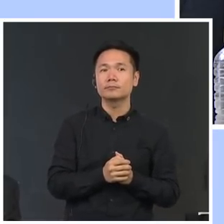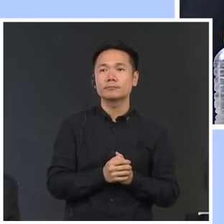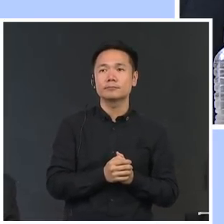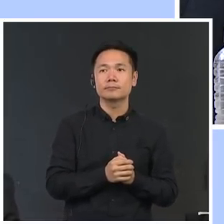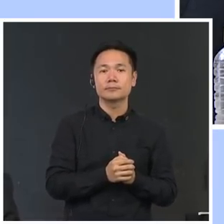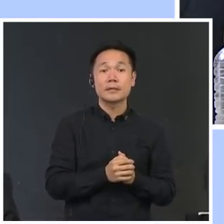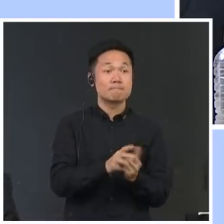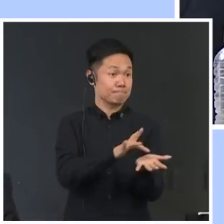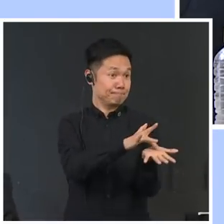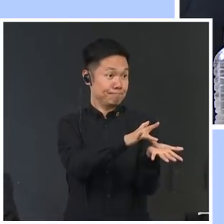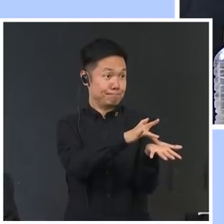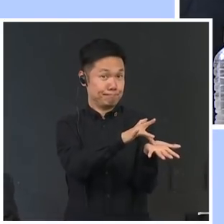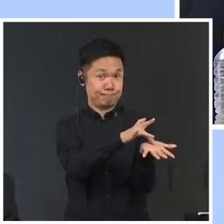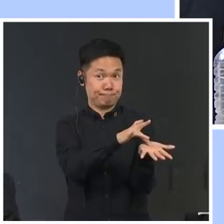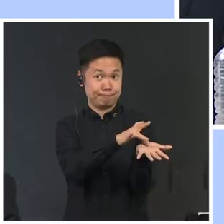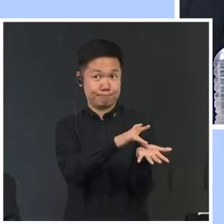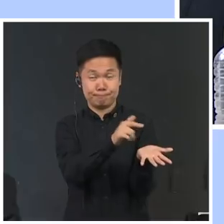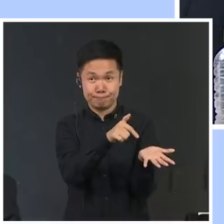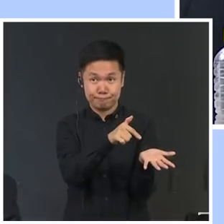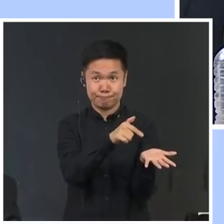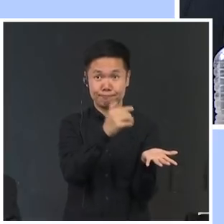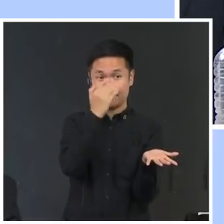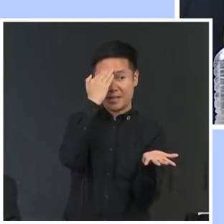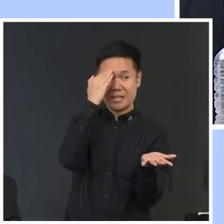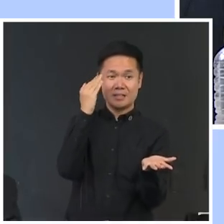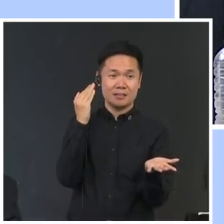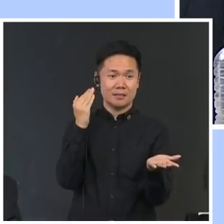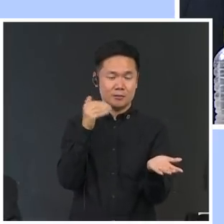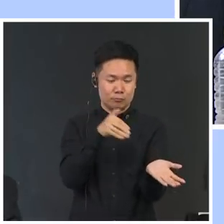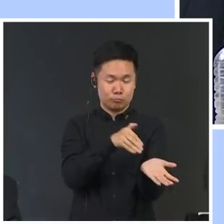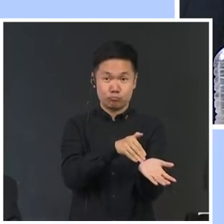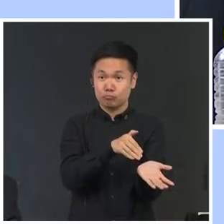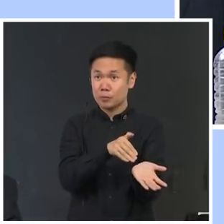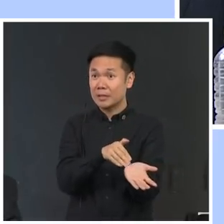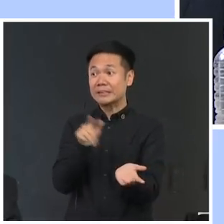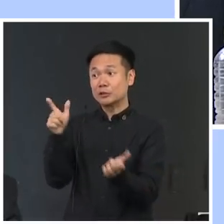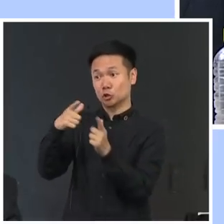And the governor's assembly as well are also demanding more of the governments as well.